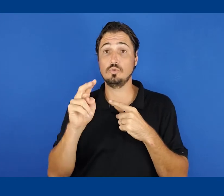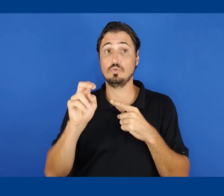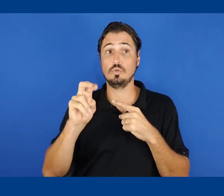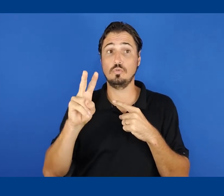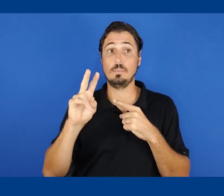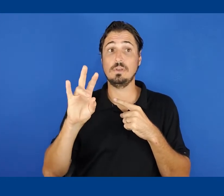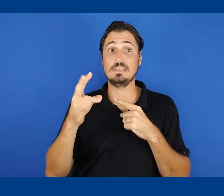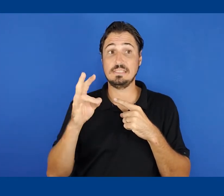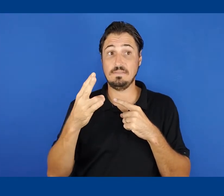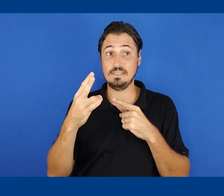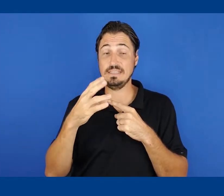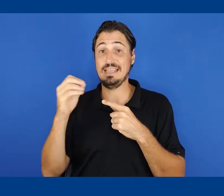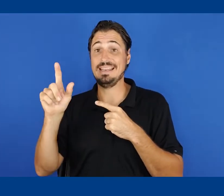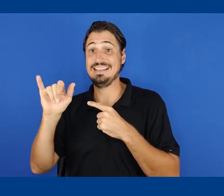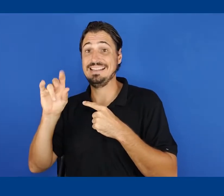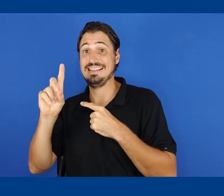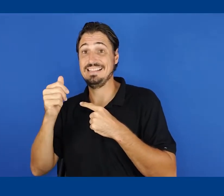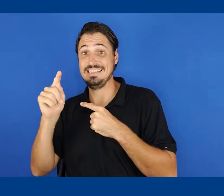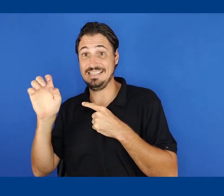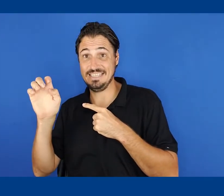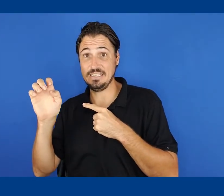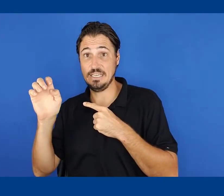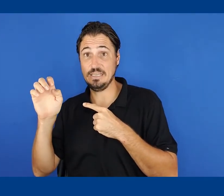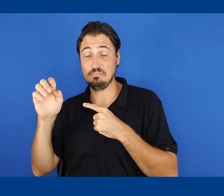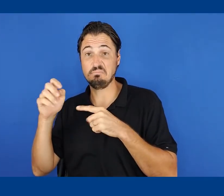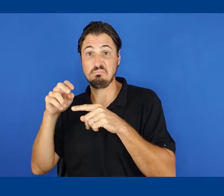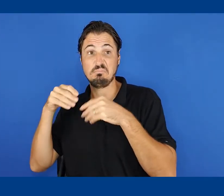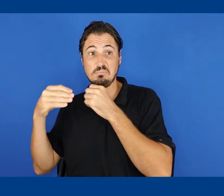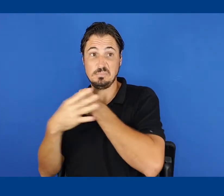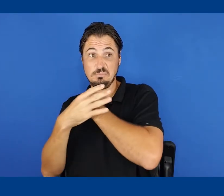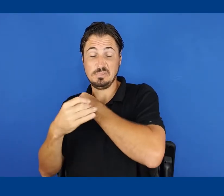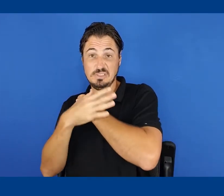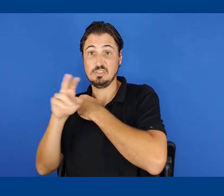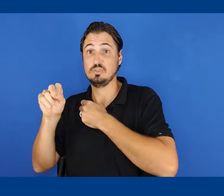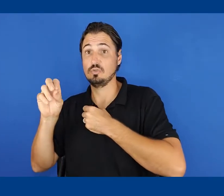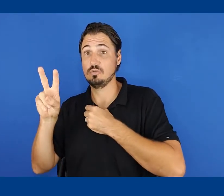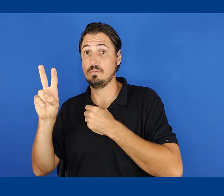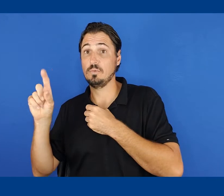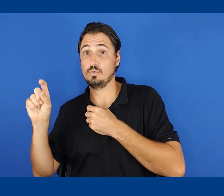Lydgate Beach Park on Friday, November 20. Both are from 10 a.m. to 2 p.m